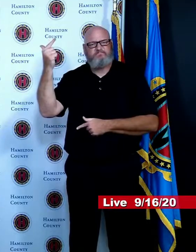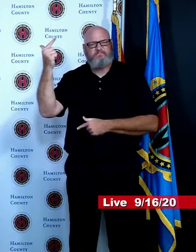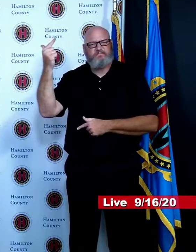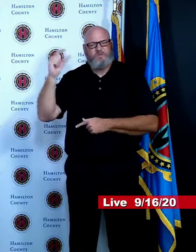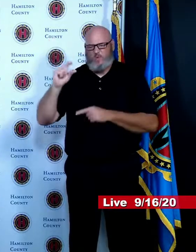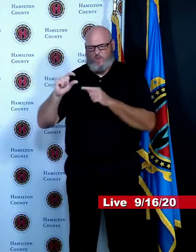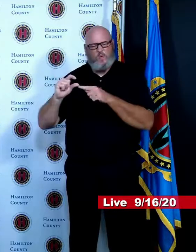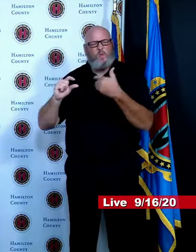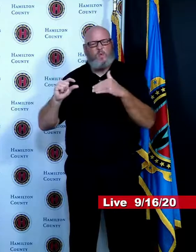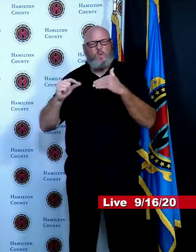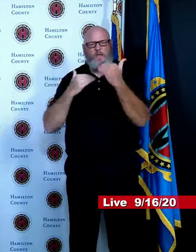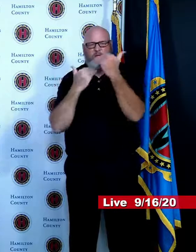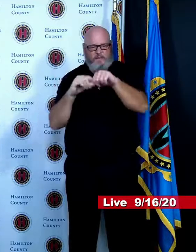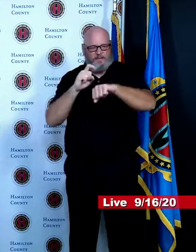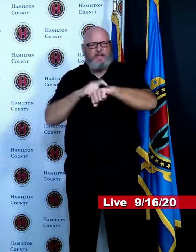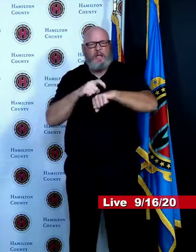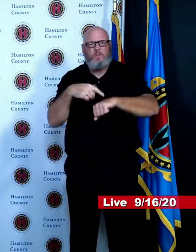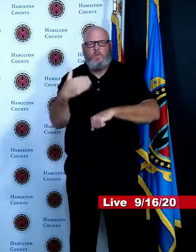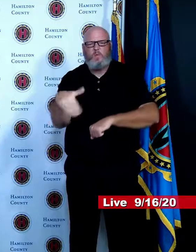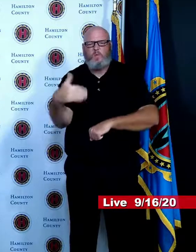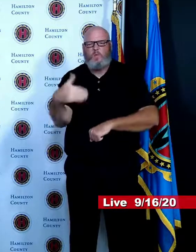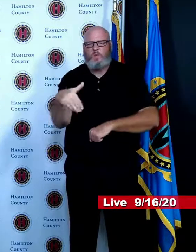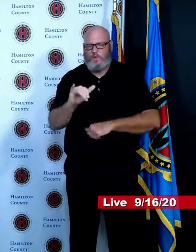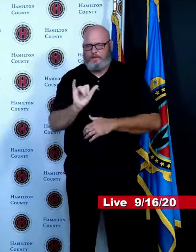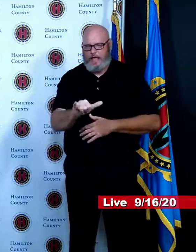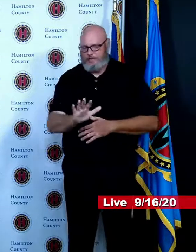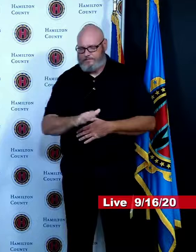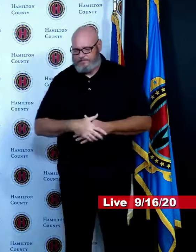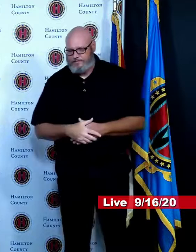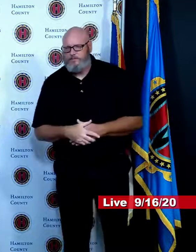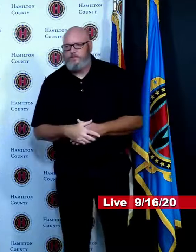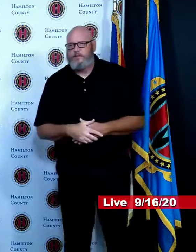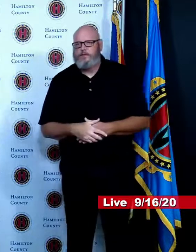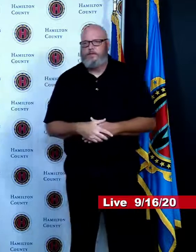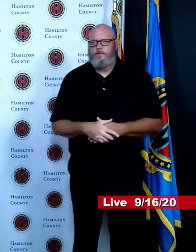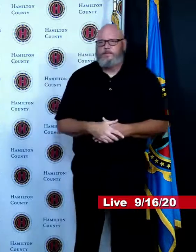distribution points did I hear that right and it can also